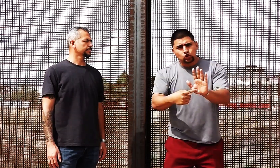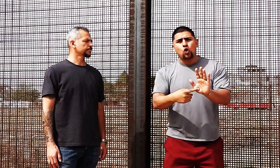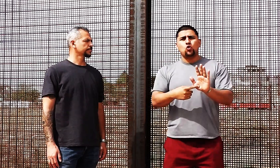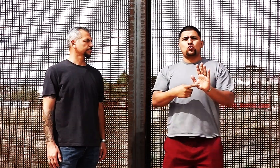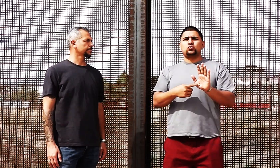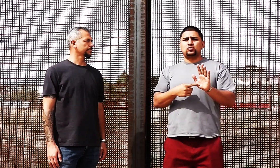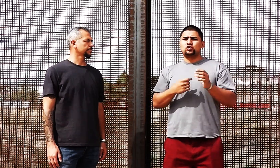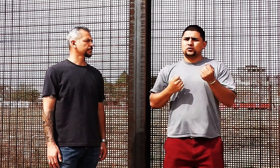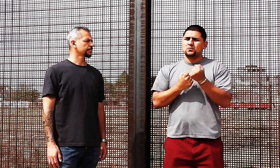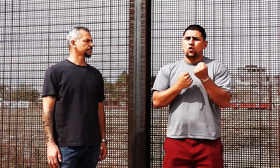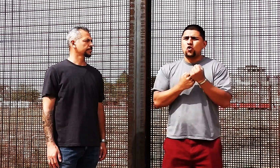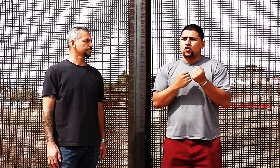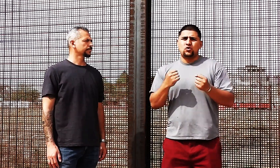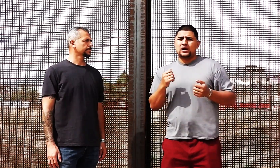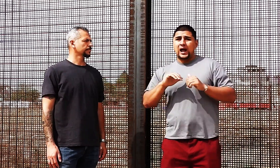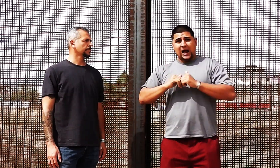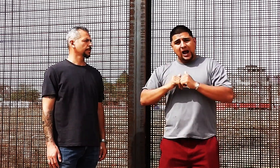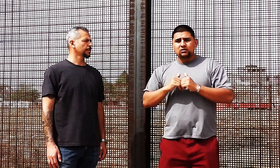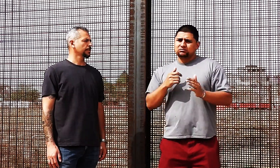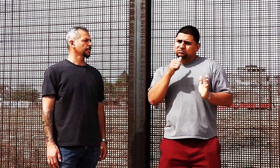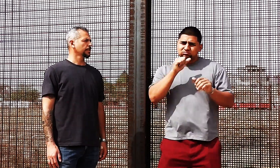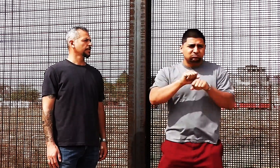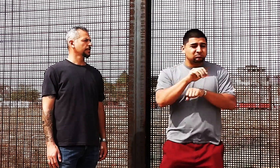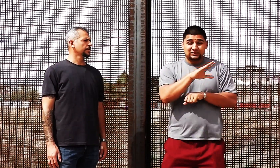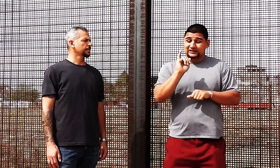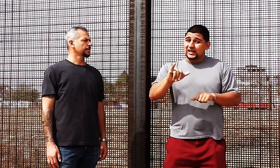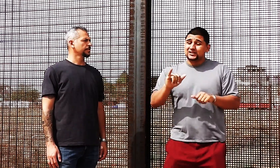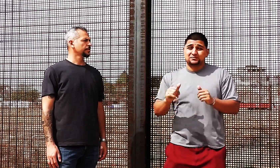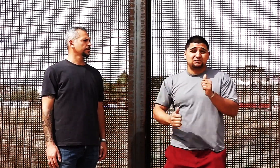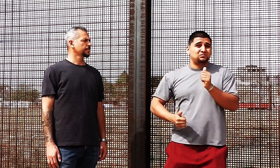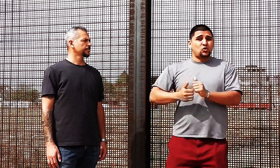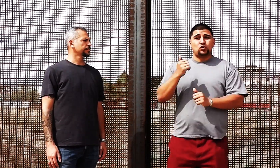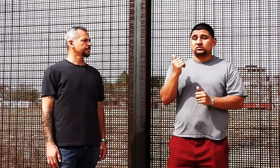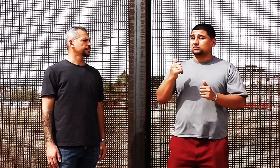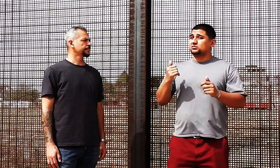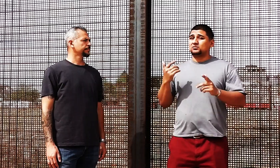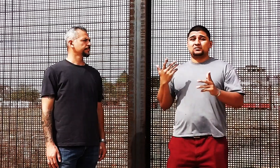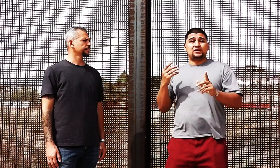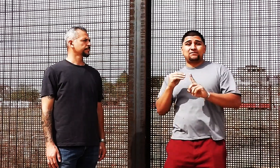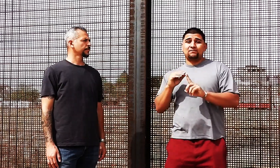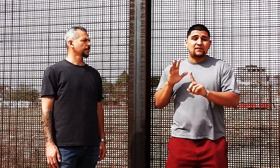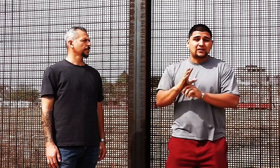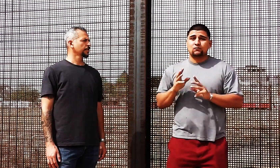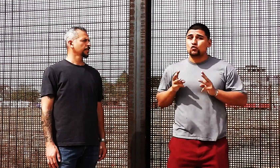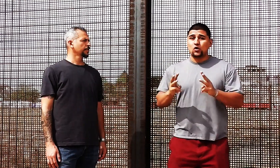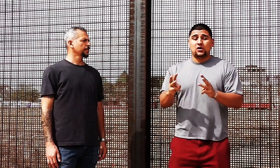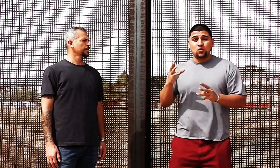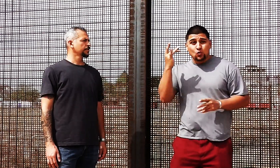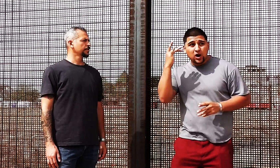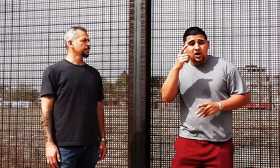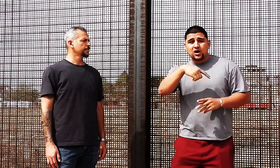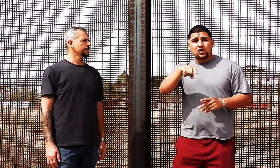I feel we need to encourage people to write and show support by sending letters. That is the most effective way to do this.